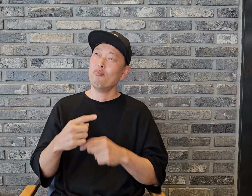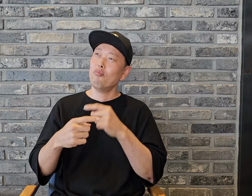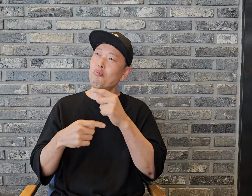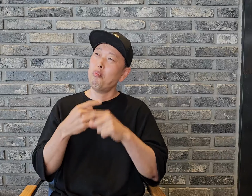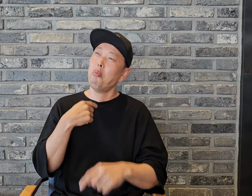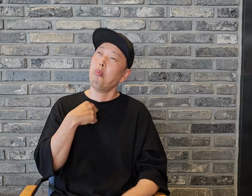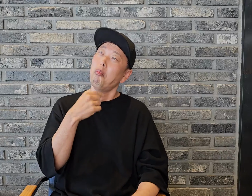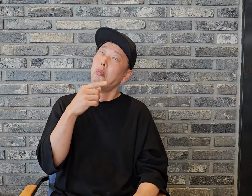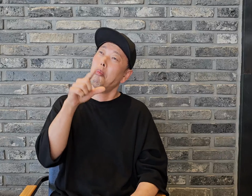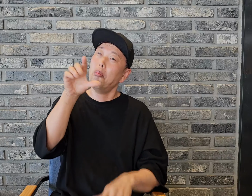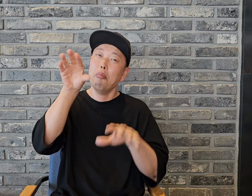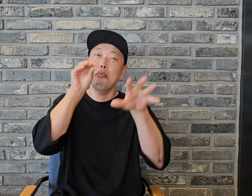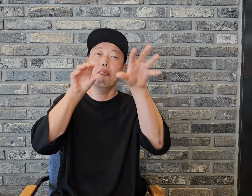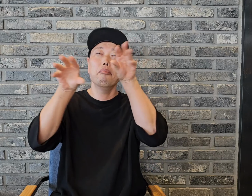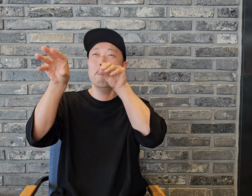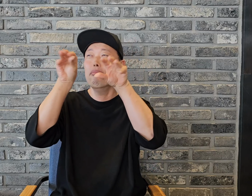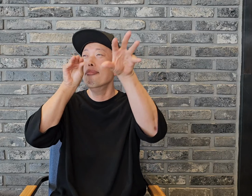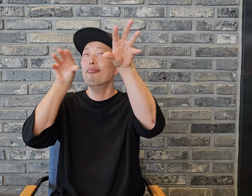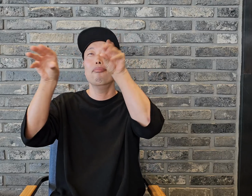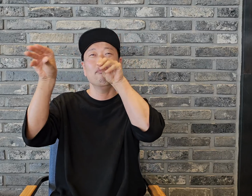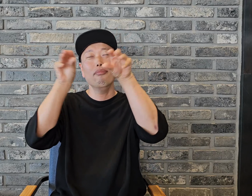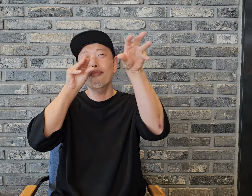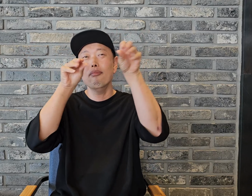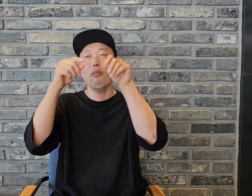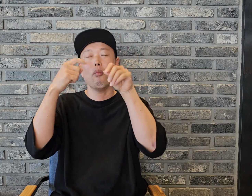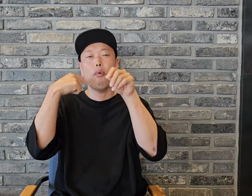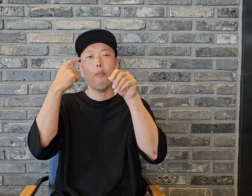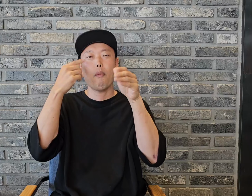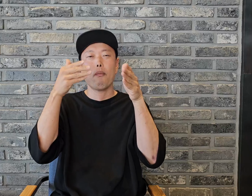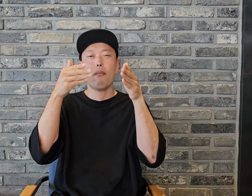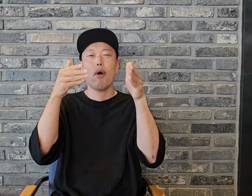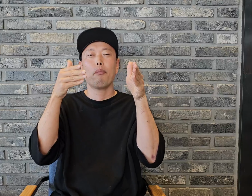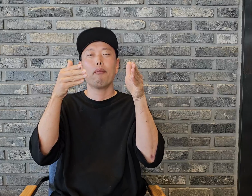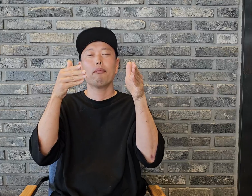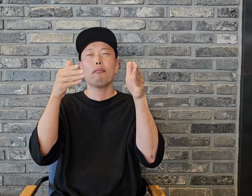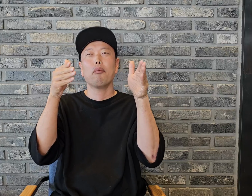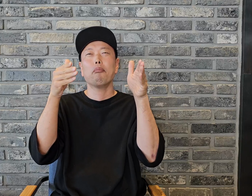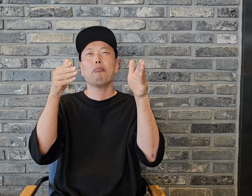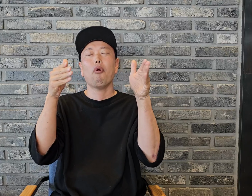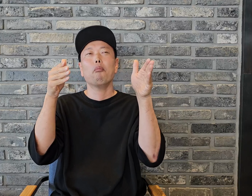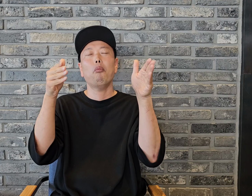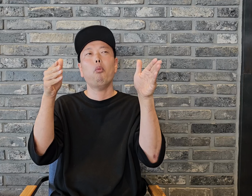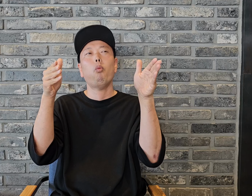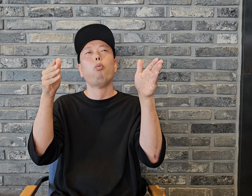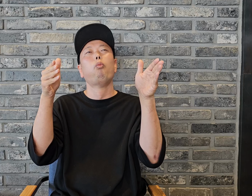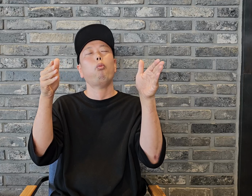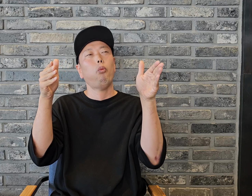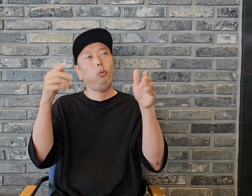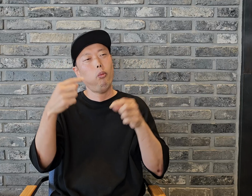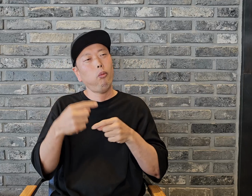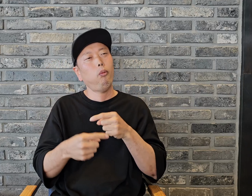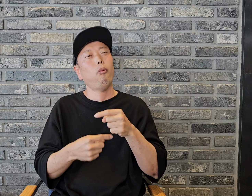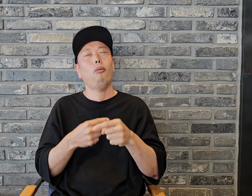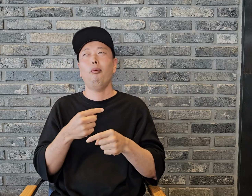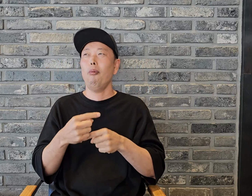But as I gradually learned through my eyes, my perspective on sign language broadened and I started to realize,